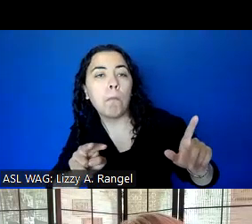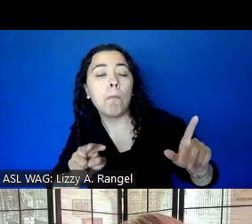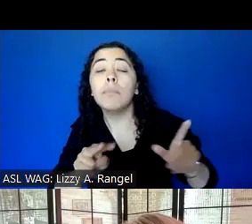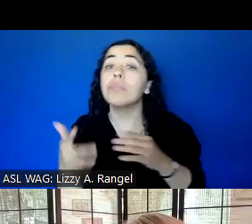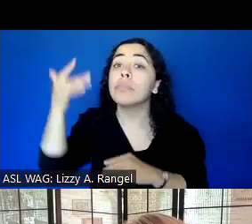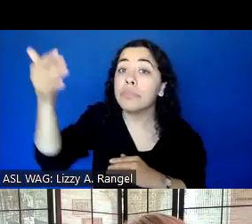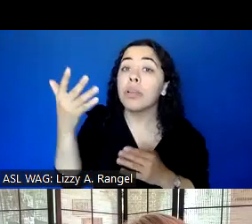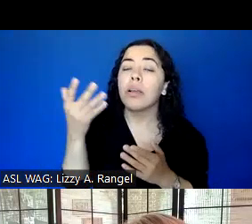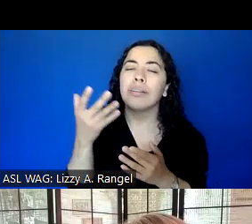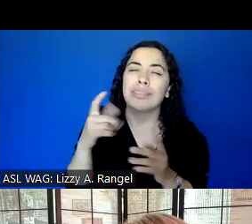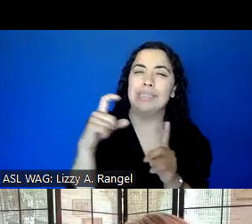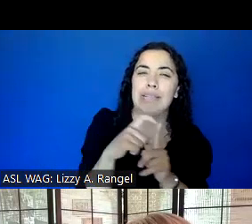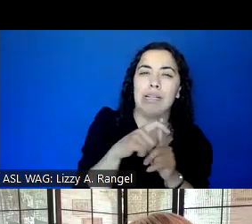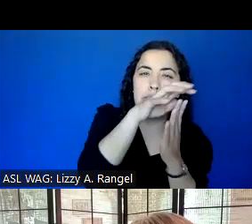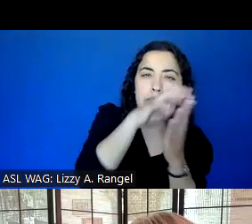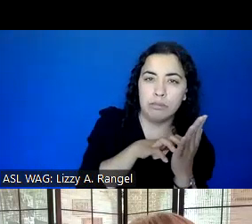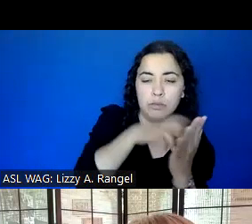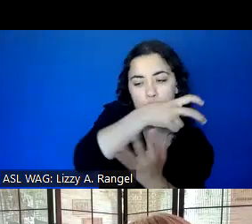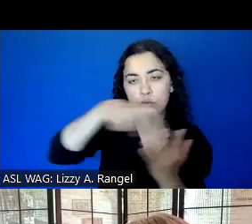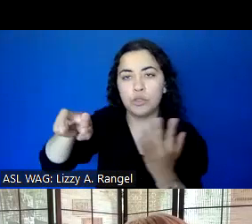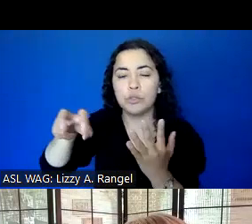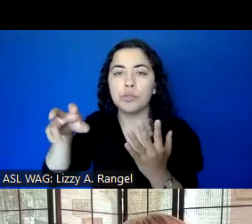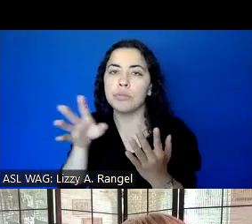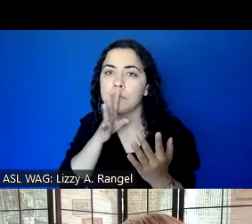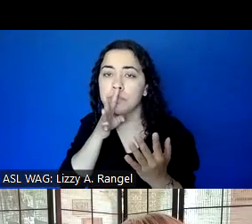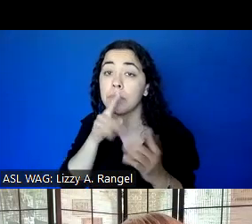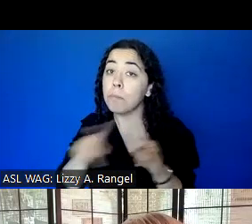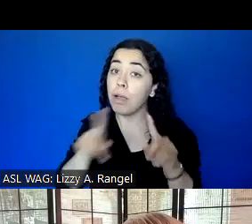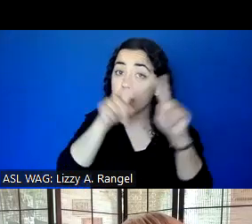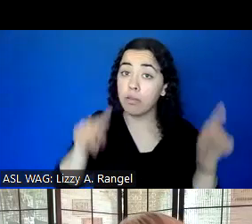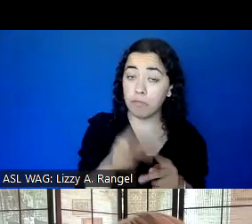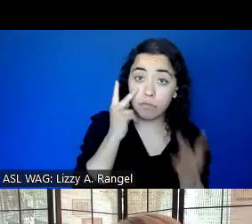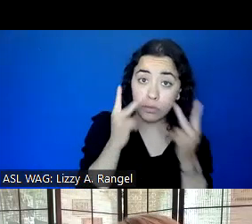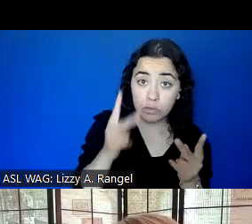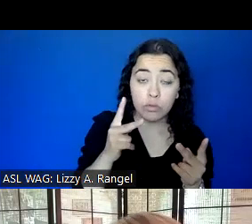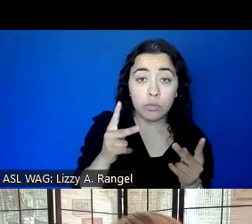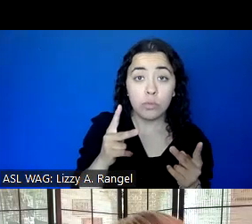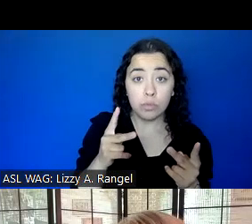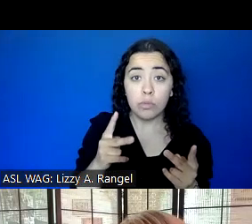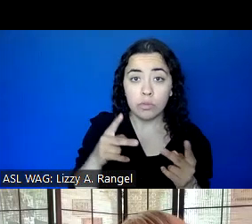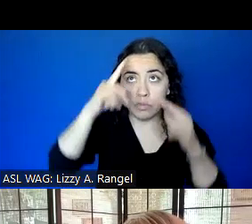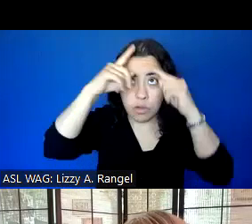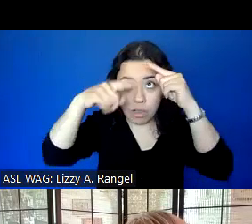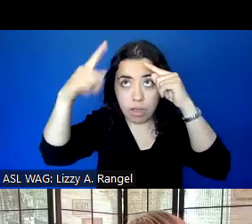It's really any software, device, or equipment that helps people work around challenges that they